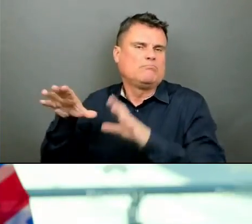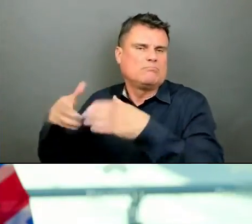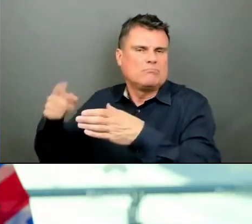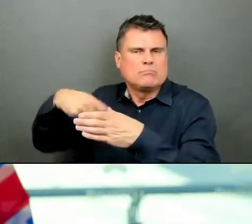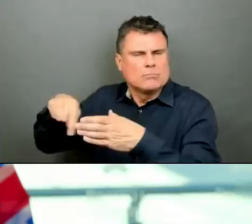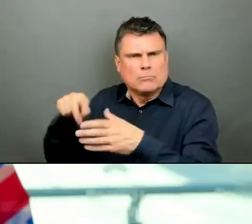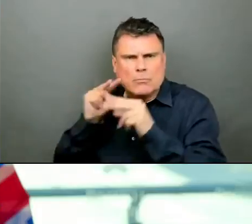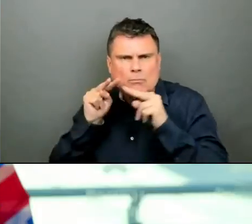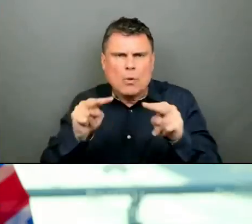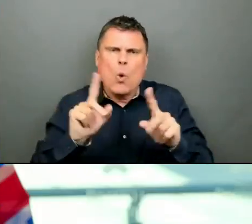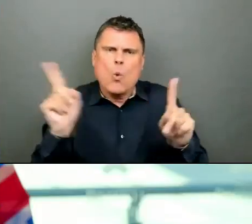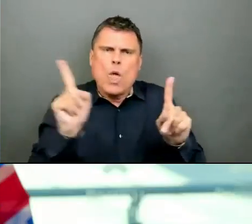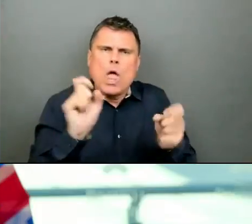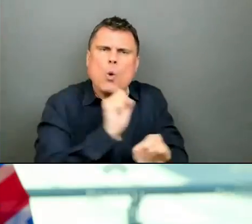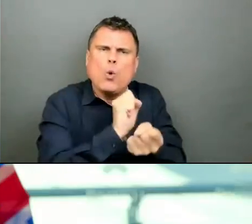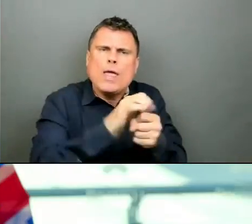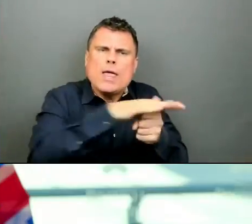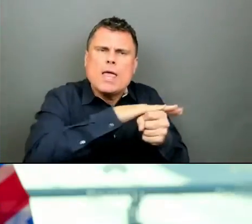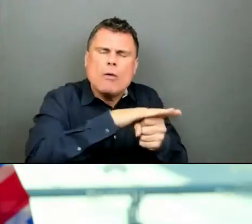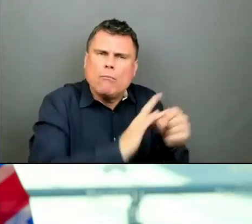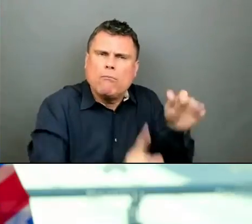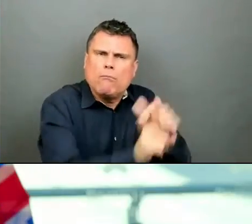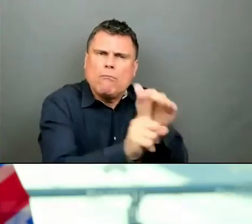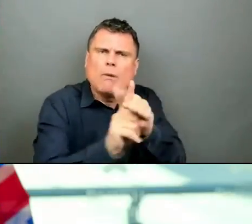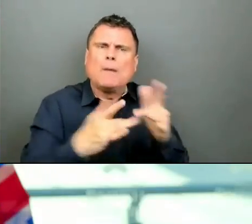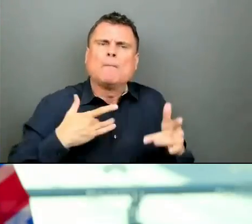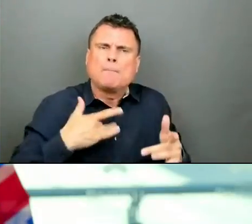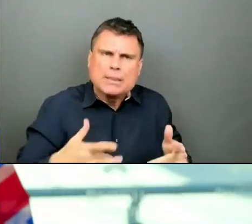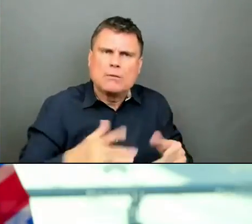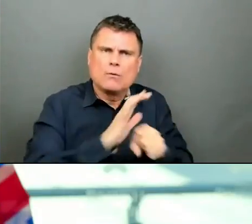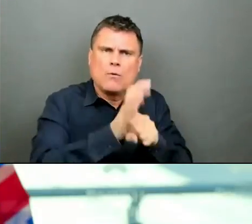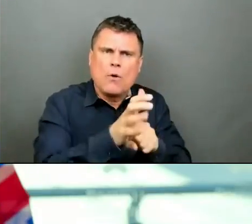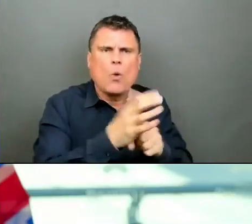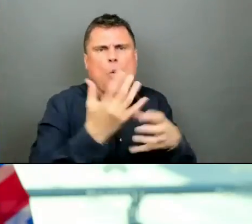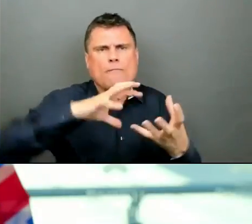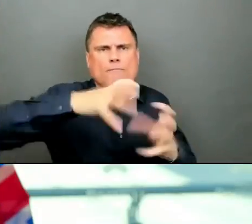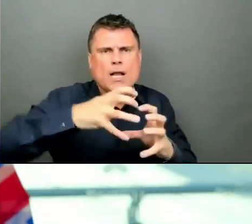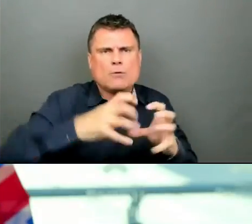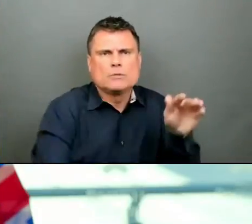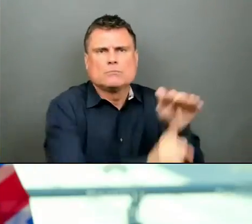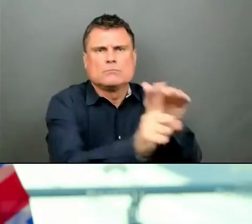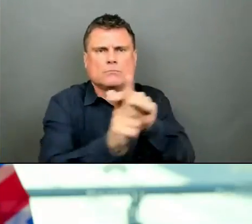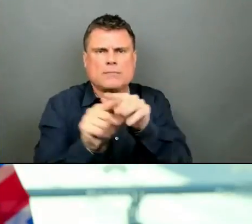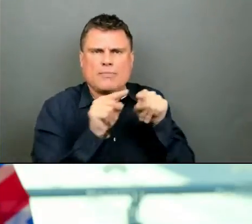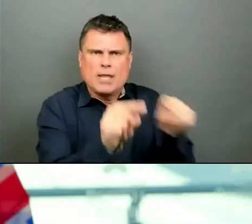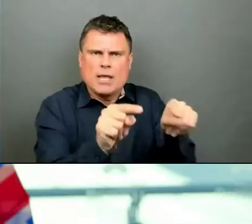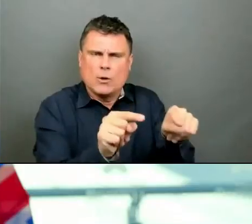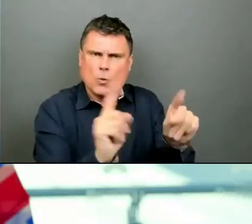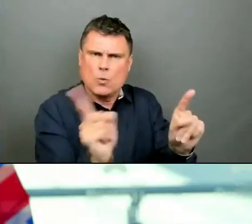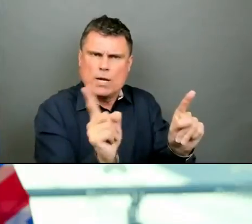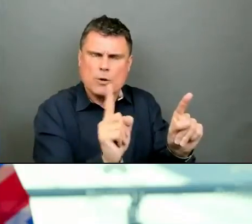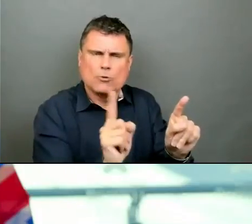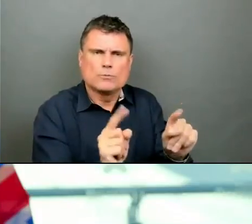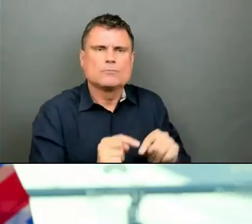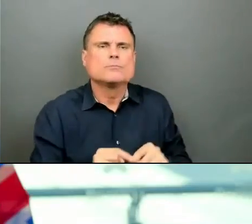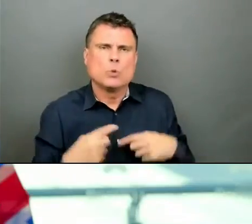They are one of the most common sources of transmission in our province and it is widely across many different sectors.